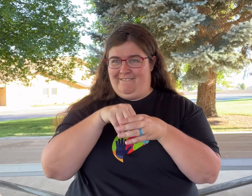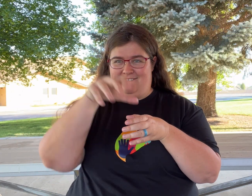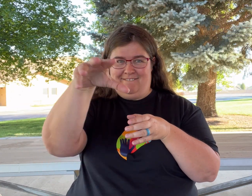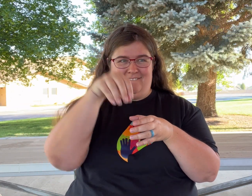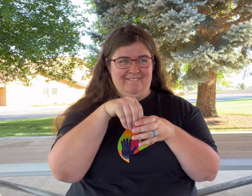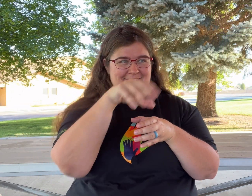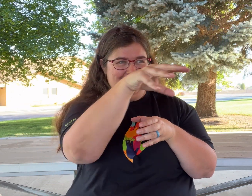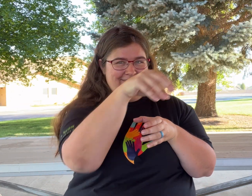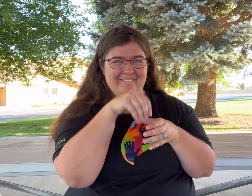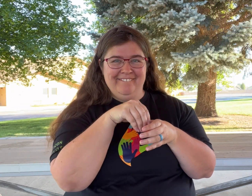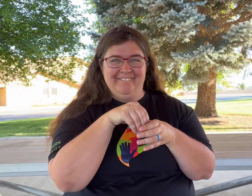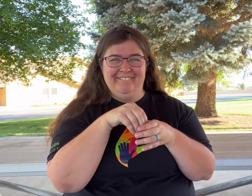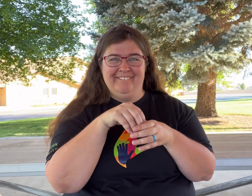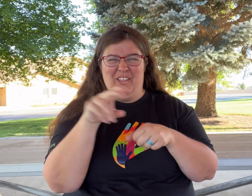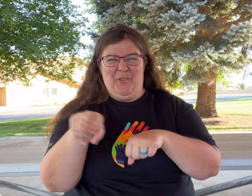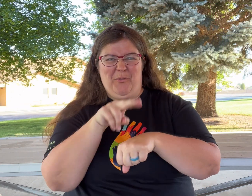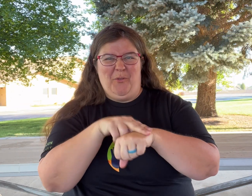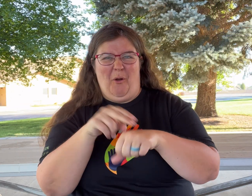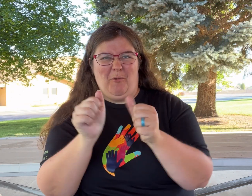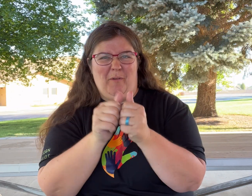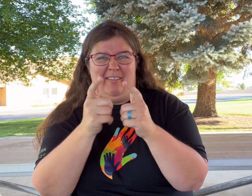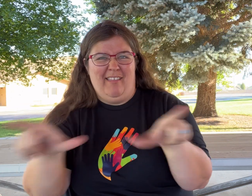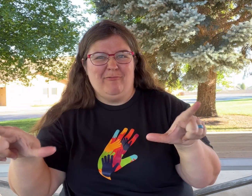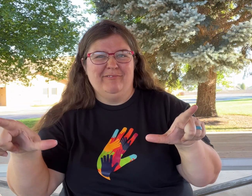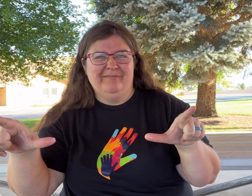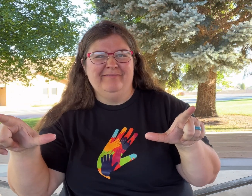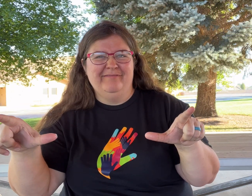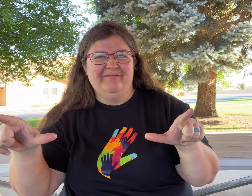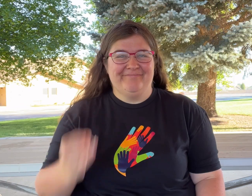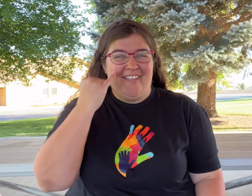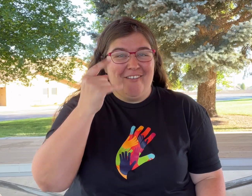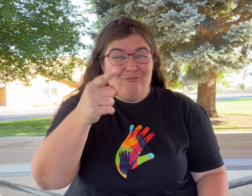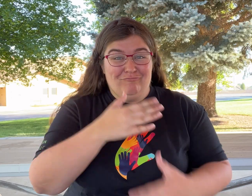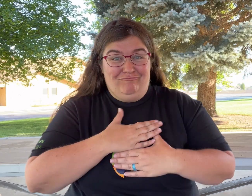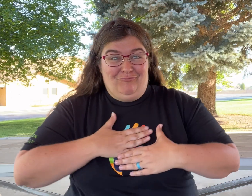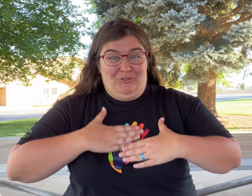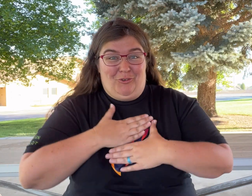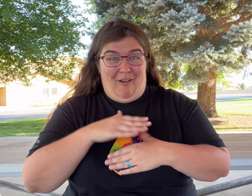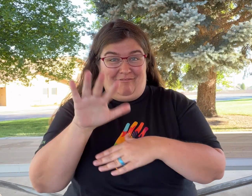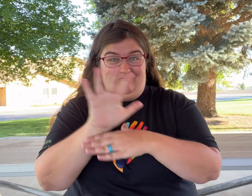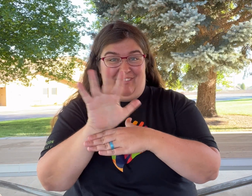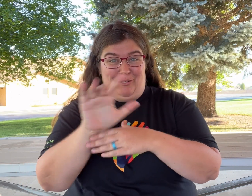smorgasbord of all these different languages and that's normal with language. So, if you enjoyed